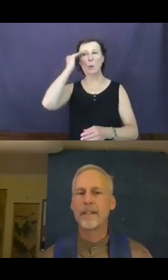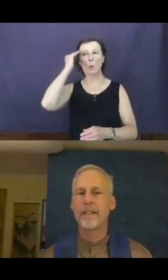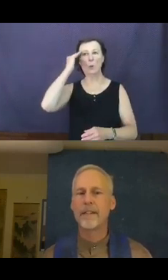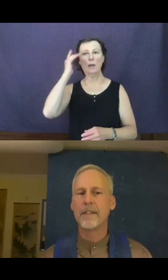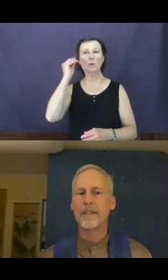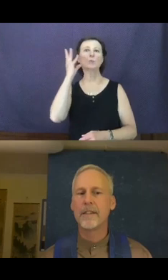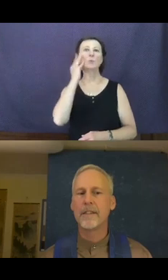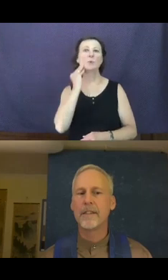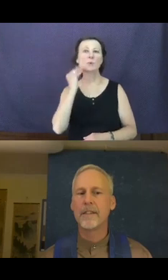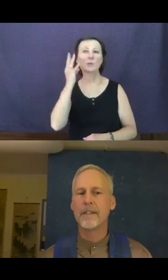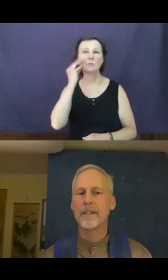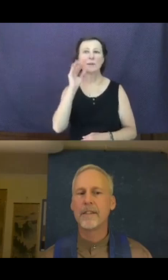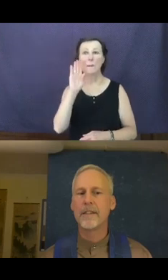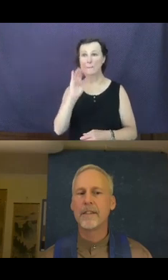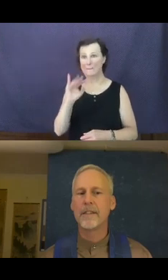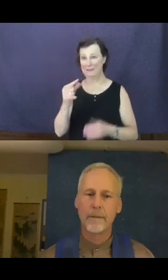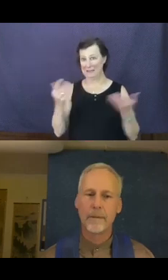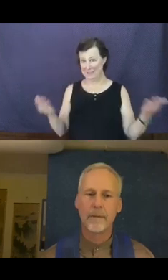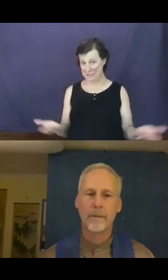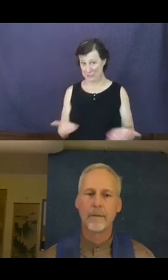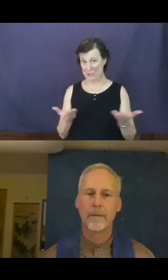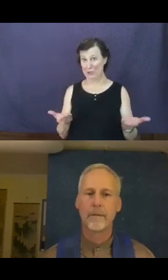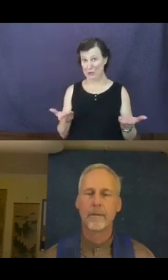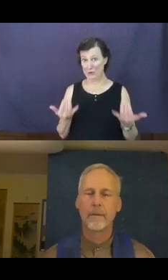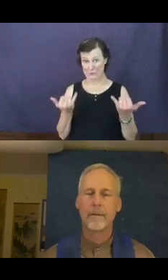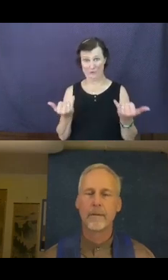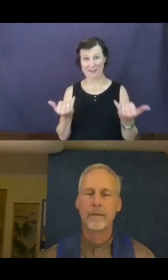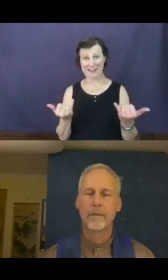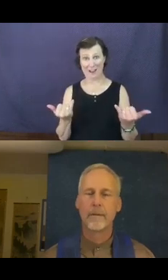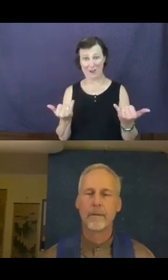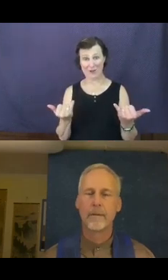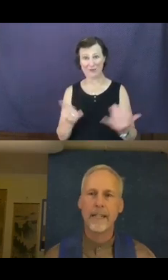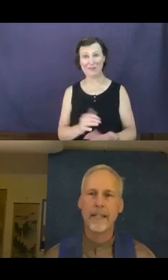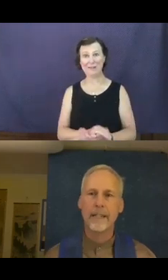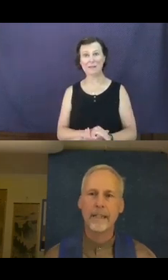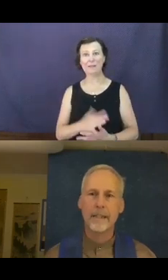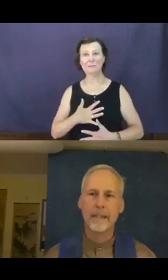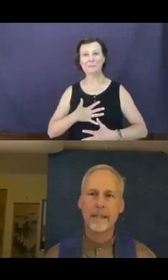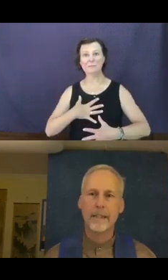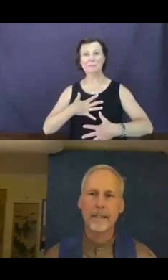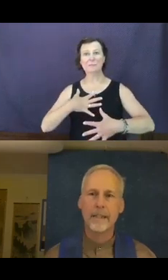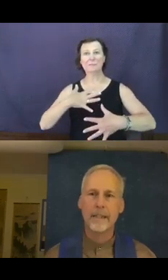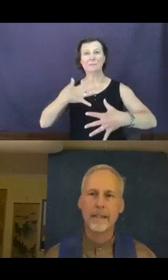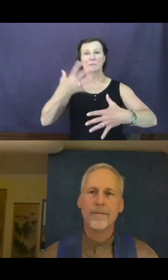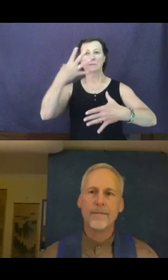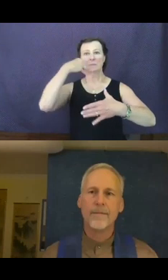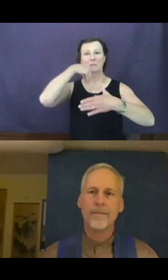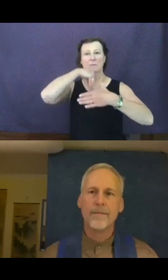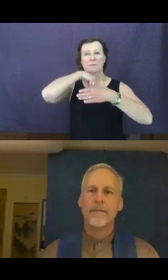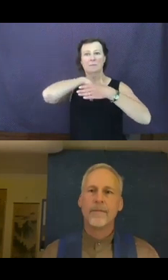being here right now... breathing in...